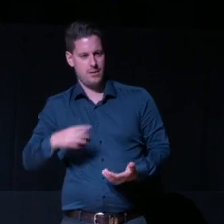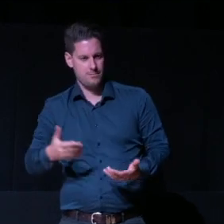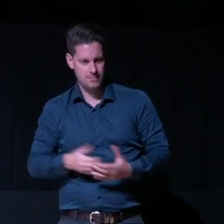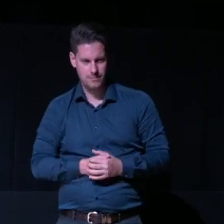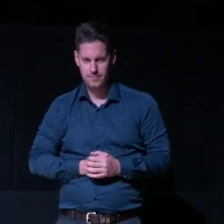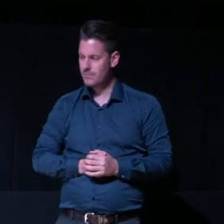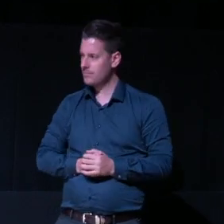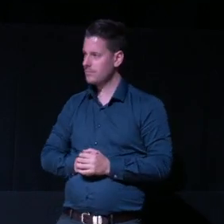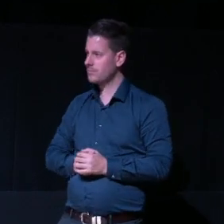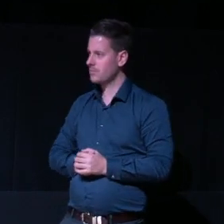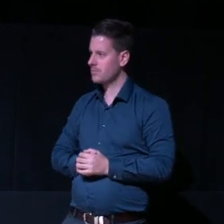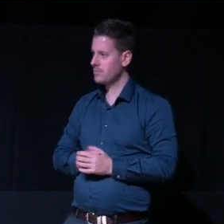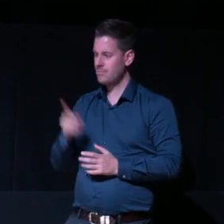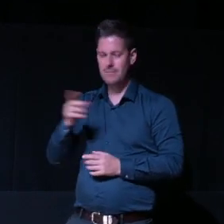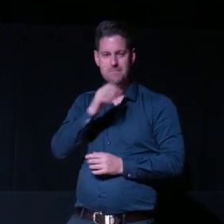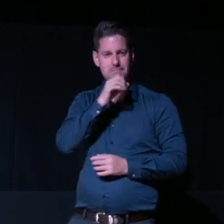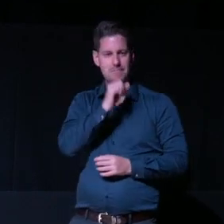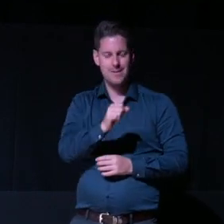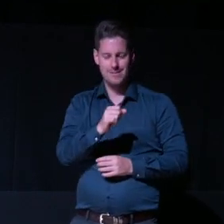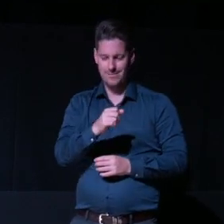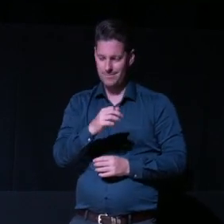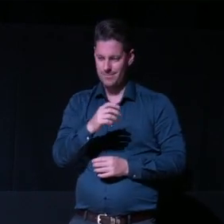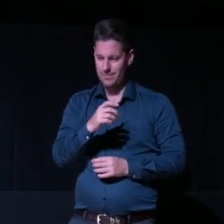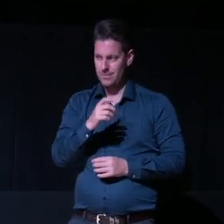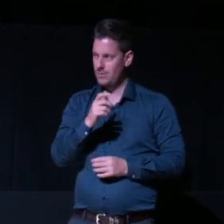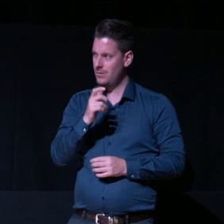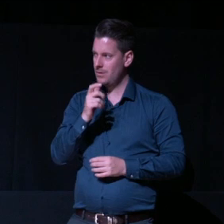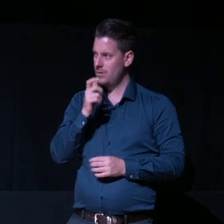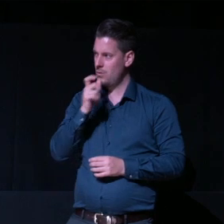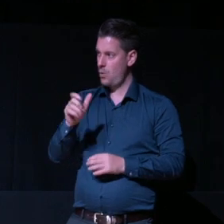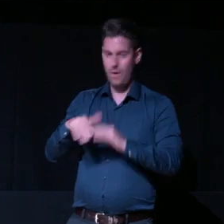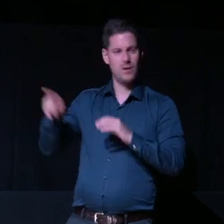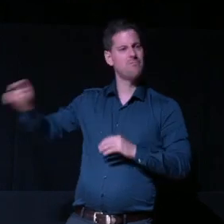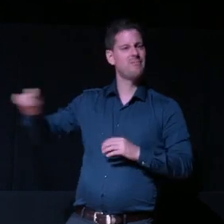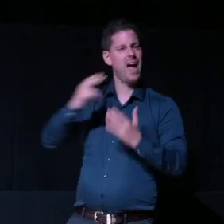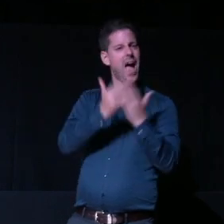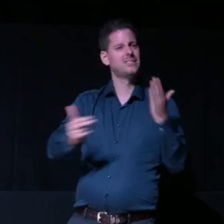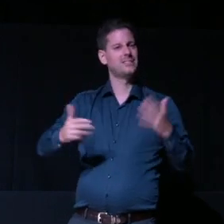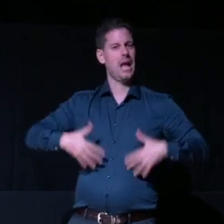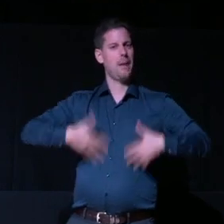I guess the guy who had the comment about your piece like yeah he's entitled to have his opinion.